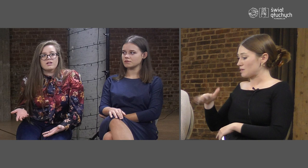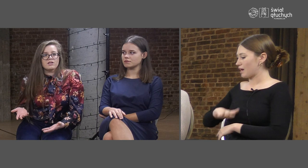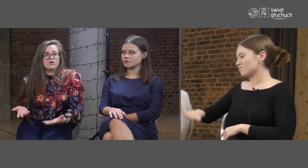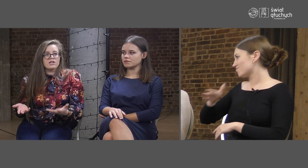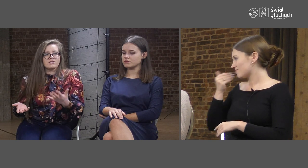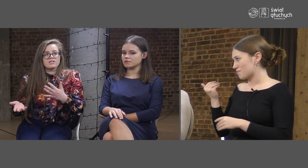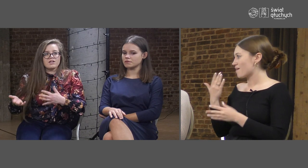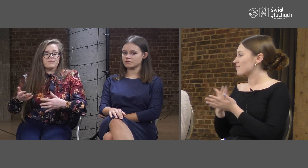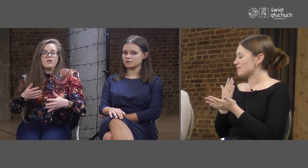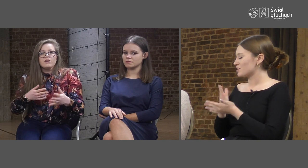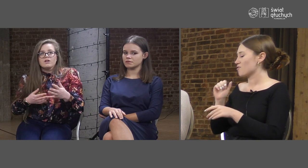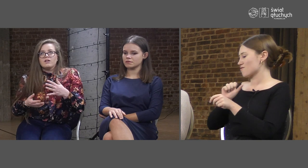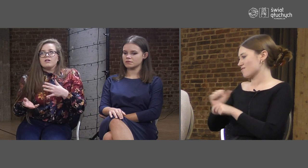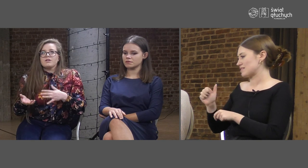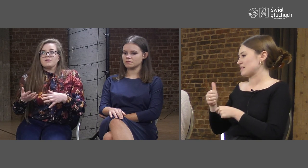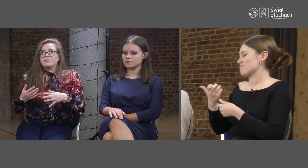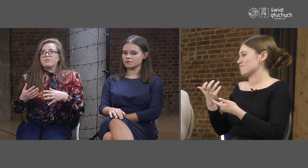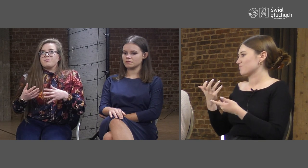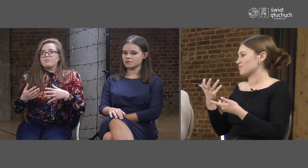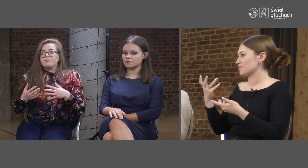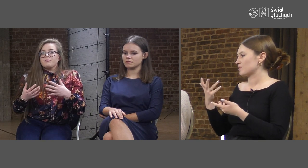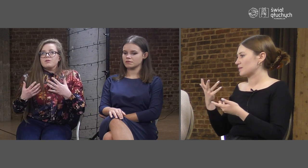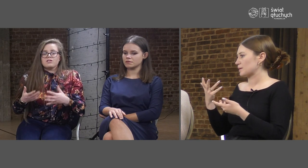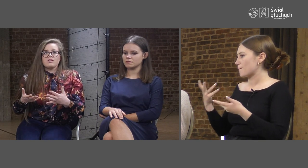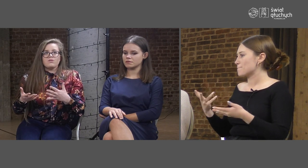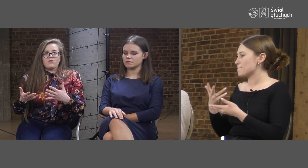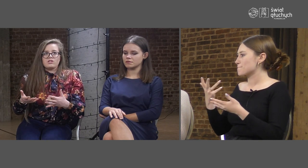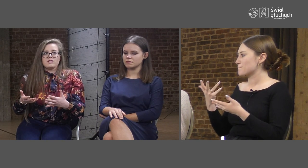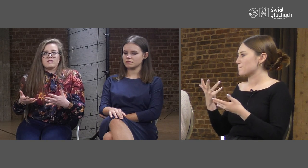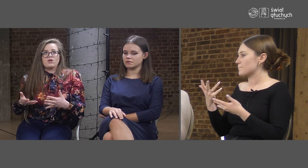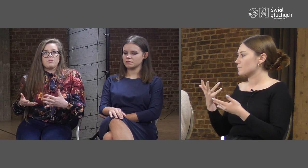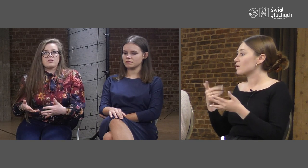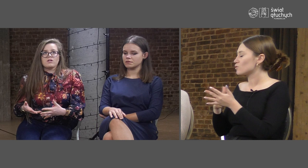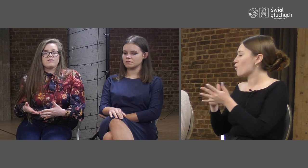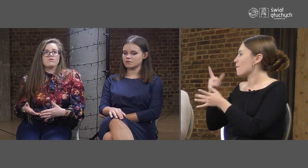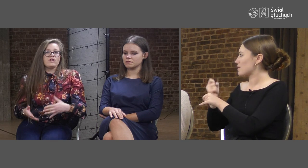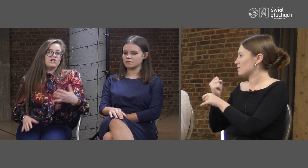And that's why there is now this thought on the part of the employers: